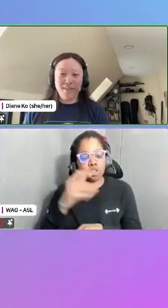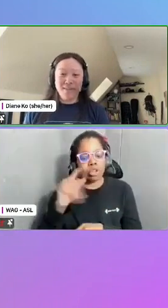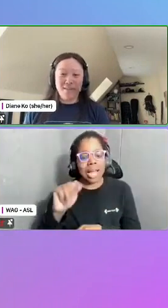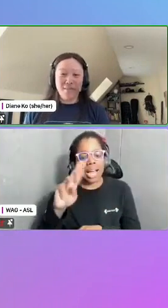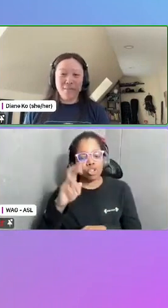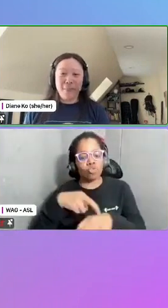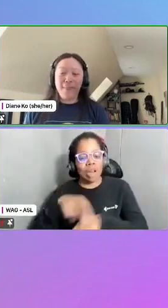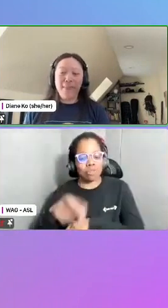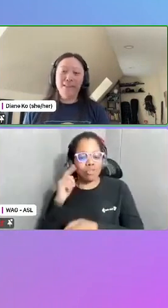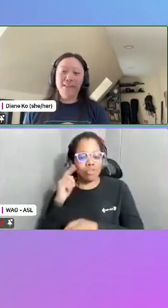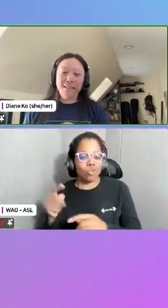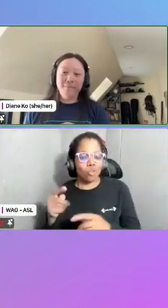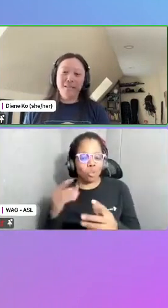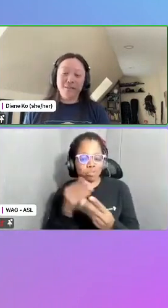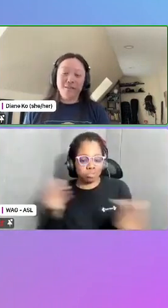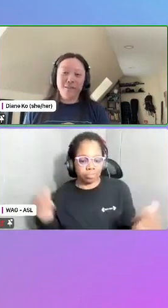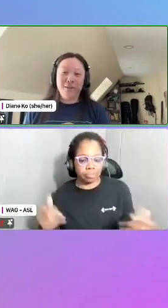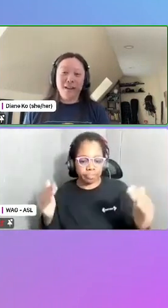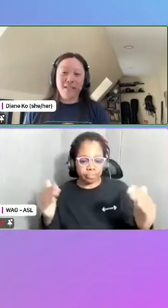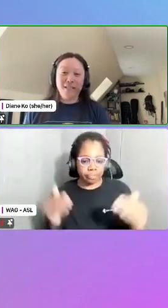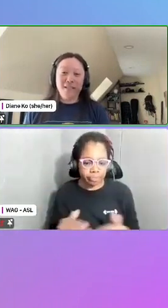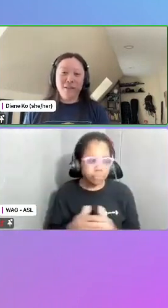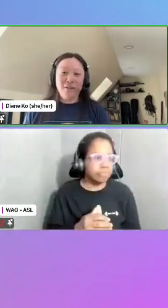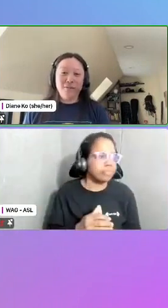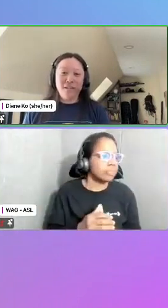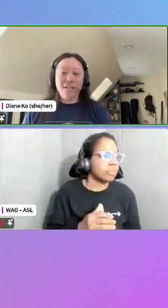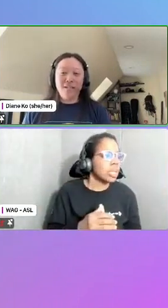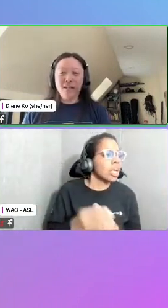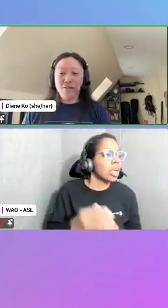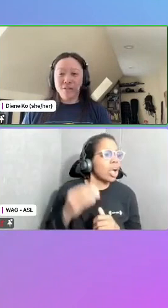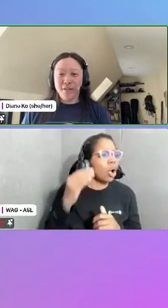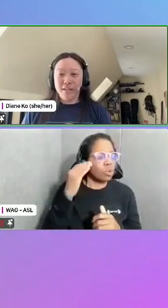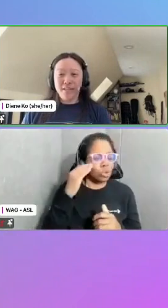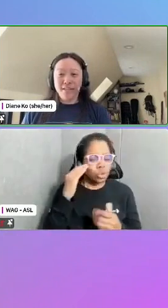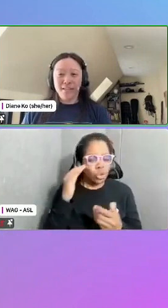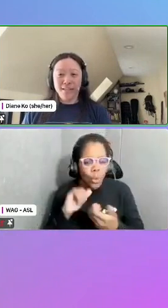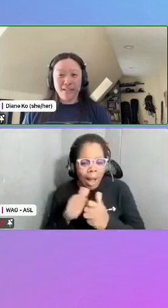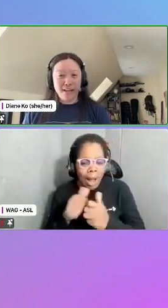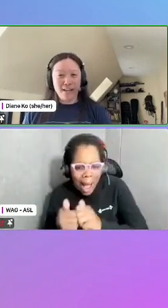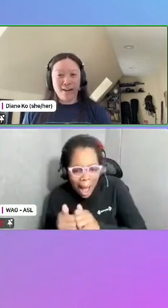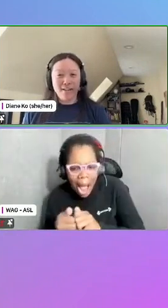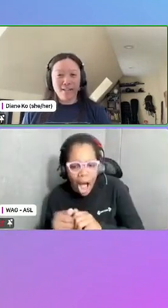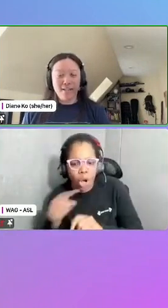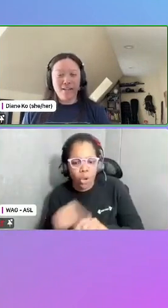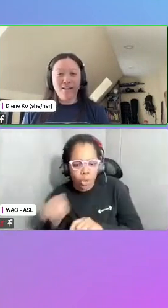for elements with interaction event listeners, labeling form